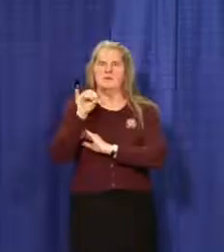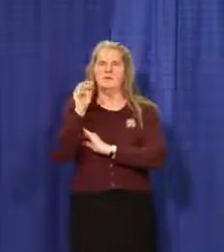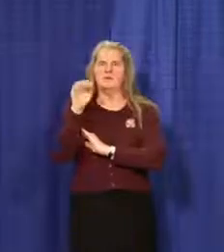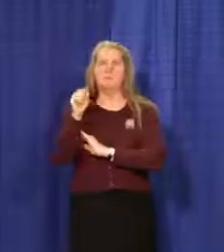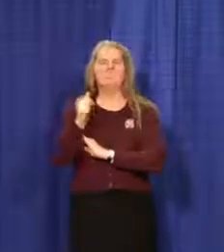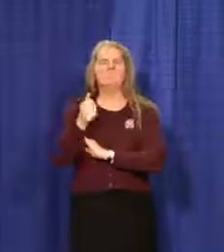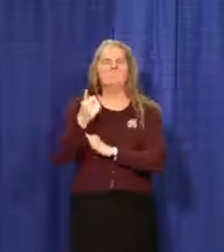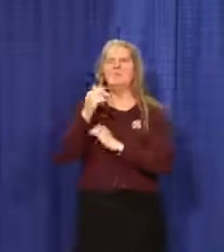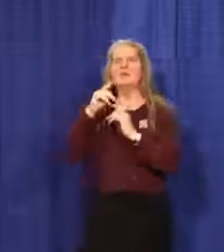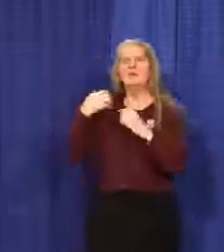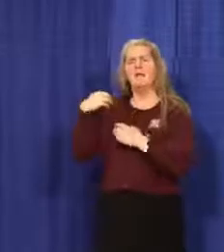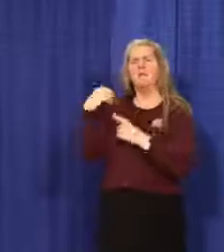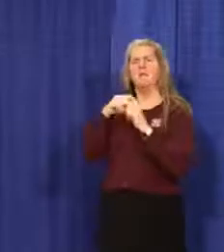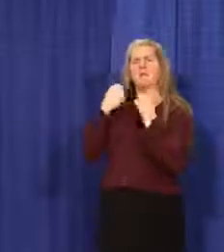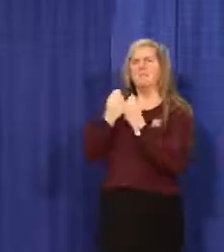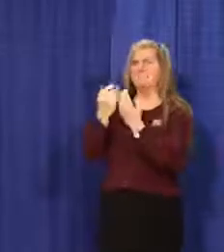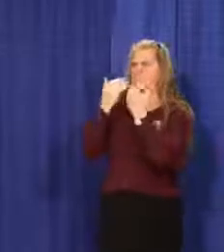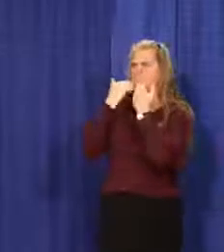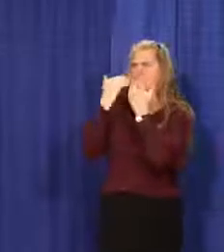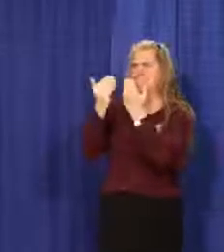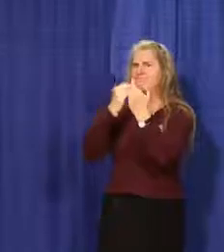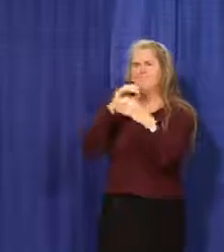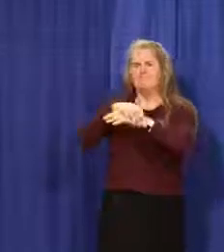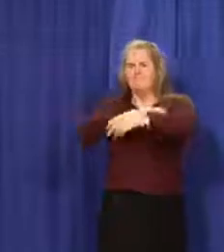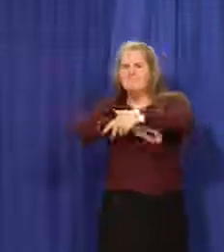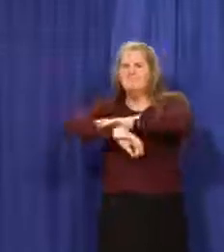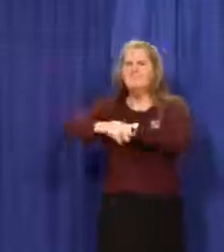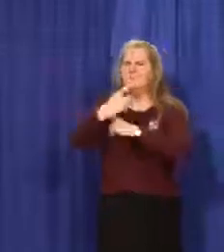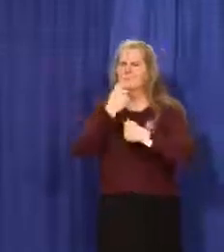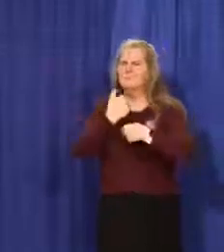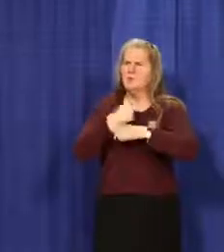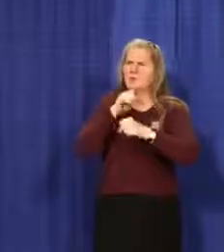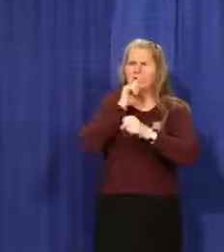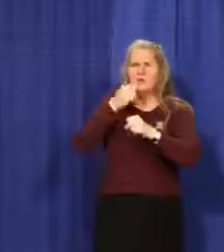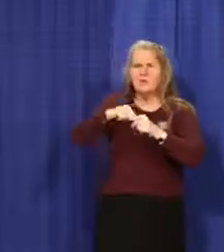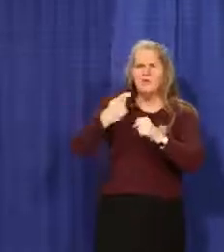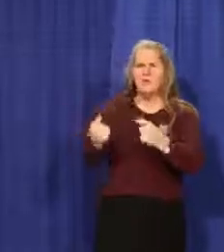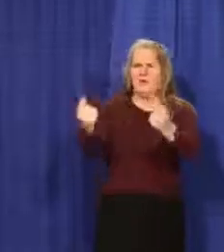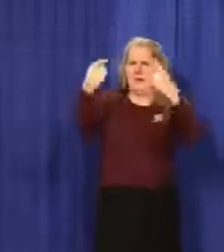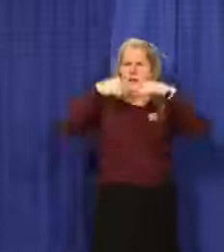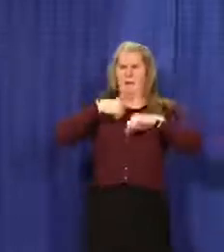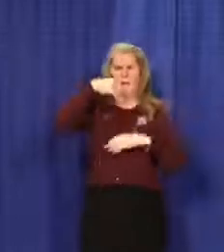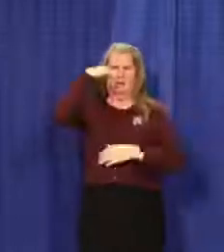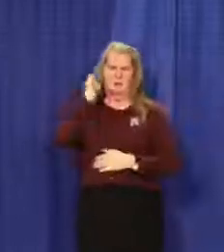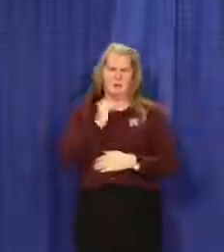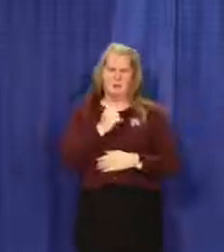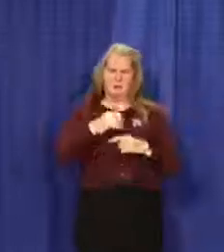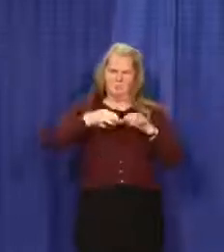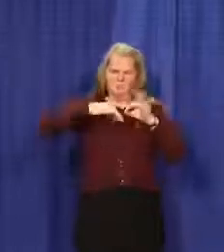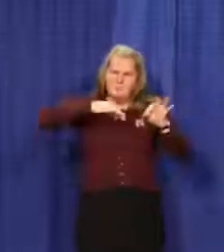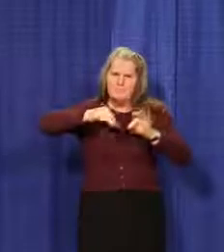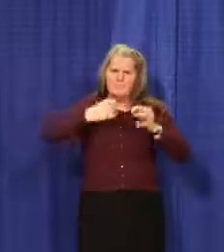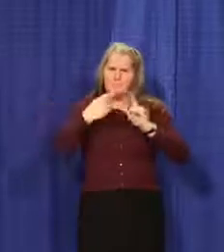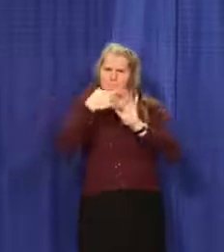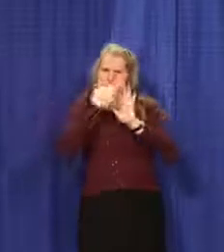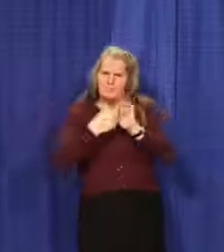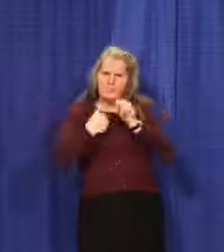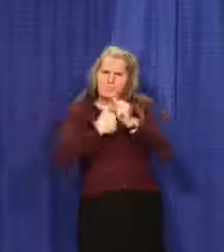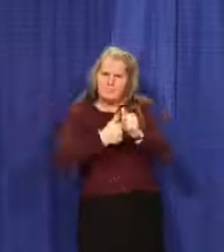I want to thank our enforcement team. I want to thank them for their efforts to ensure that those entering the territory are informed of the restrictions